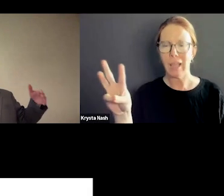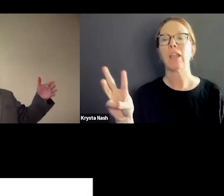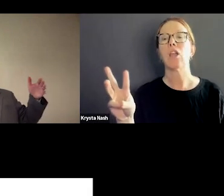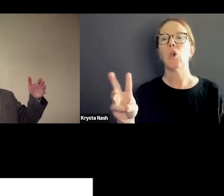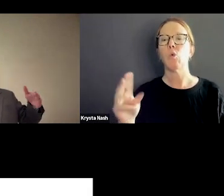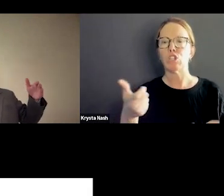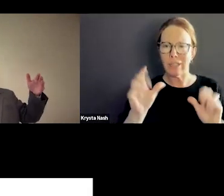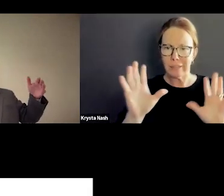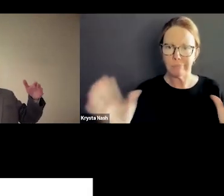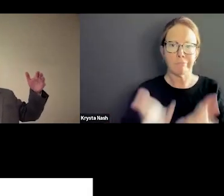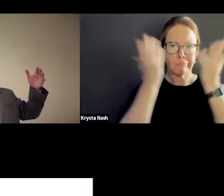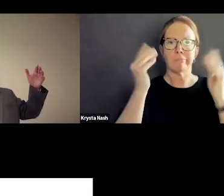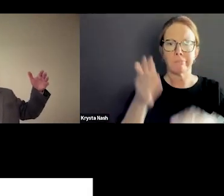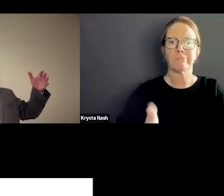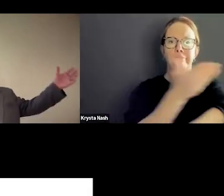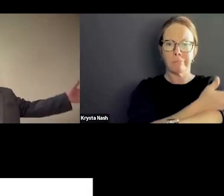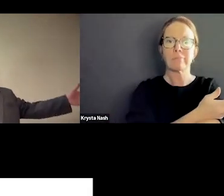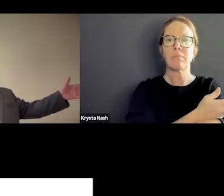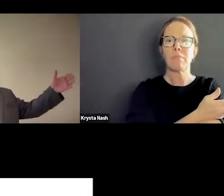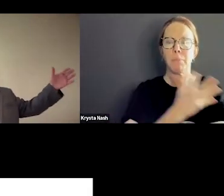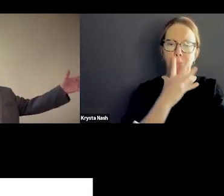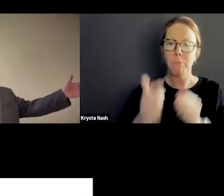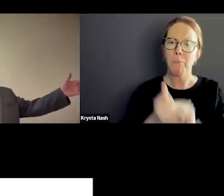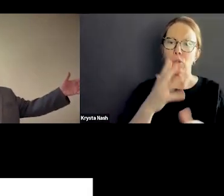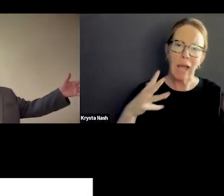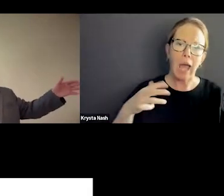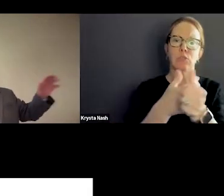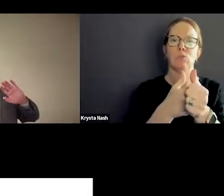and getting that to be the most up to date information for college students.